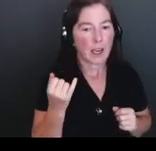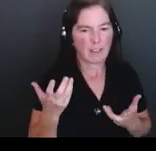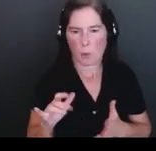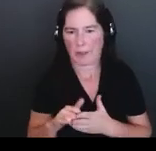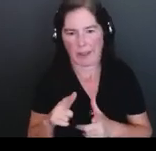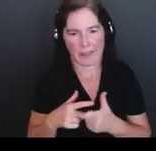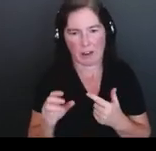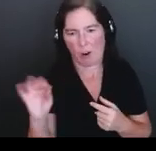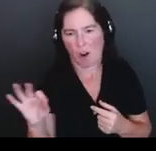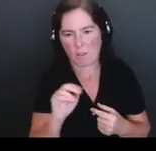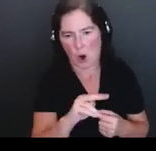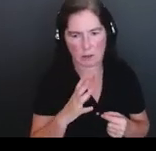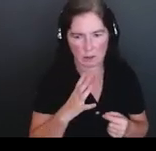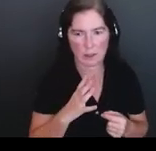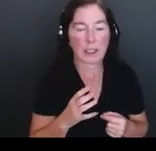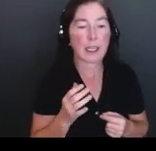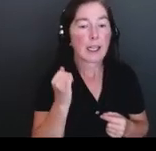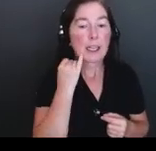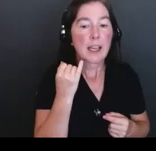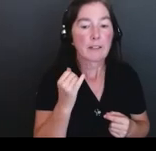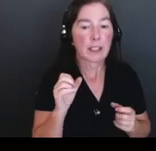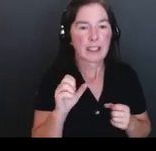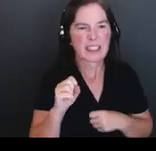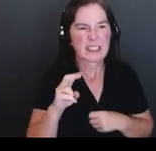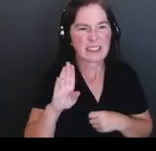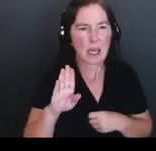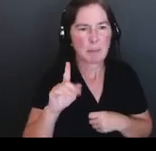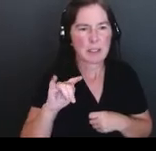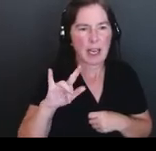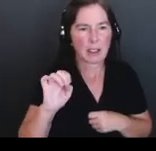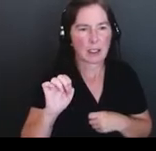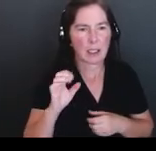into your not only the prompt, but also the answer options. If you don't want that you can just turn that on and off.